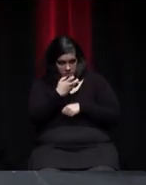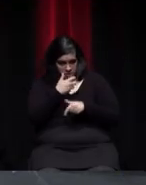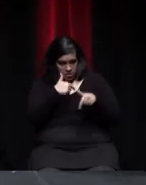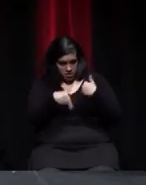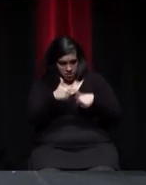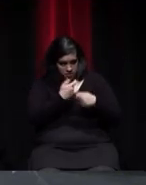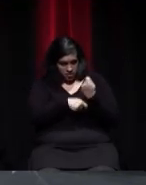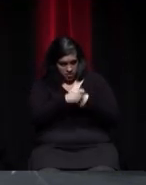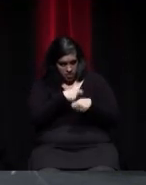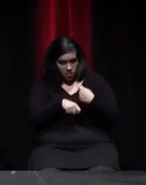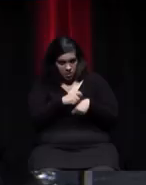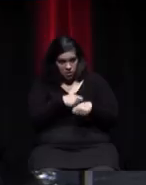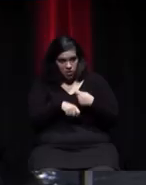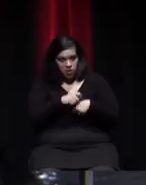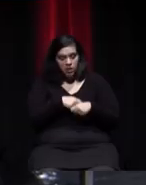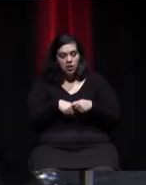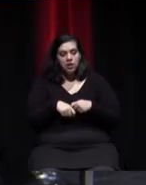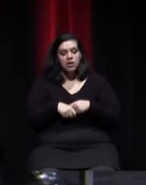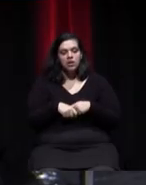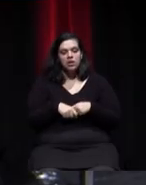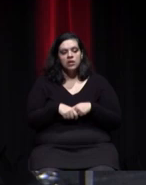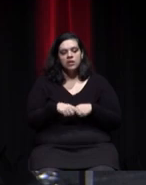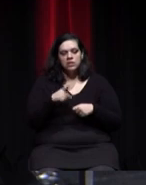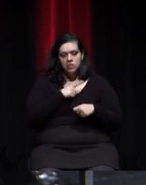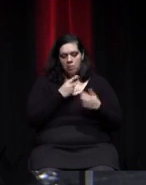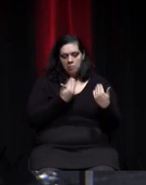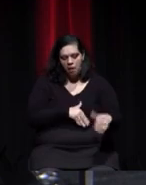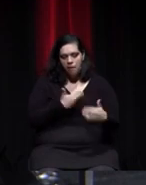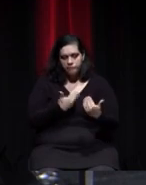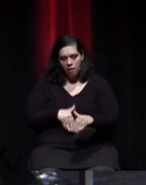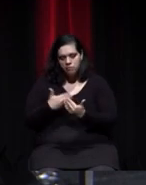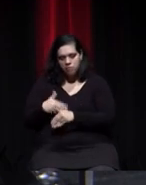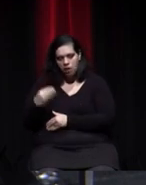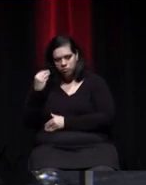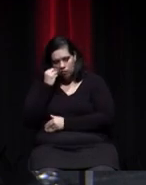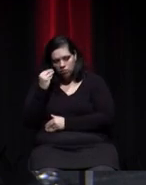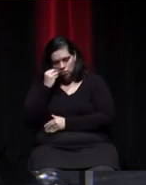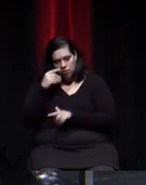and people keep making tests and examinations, etc. Because you certify that person